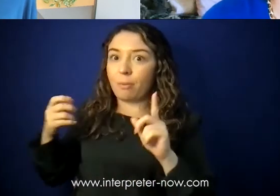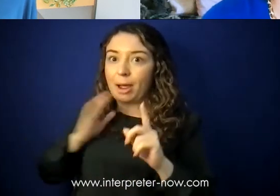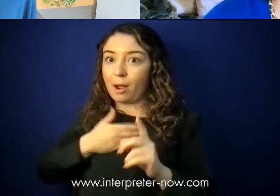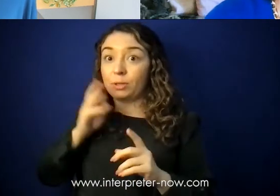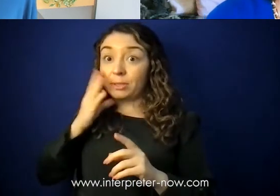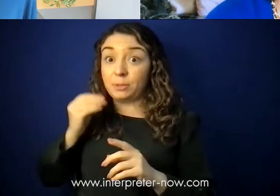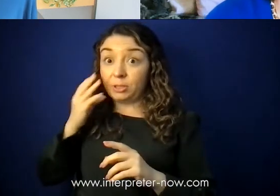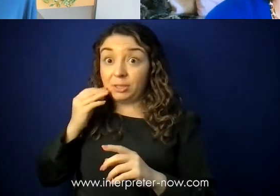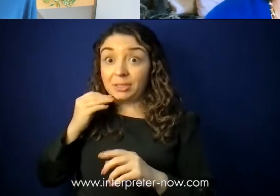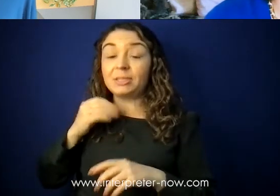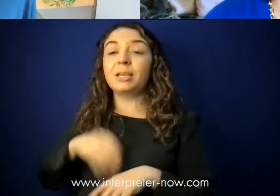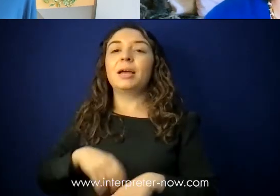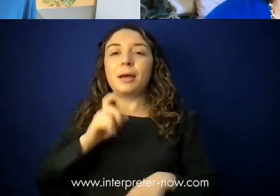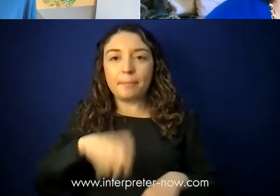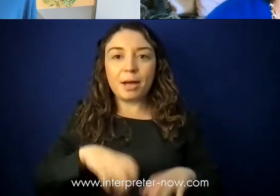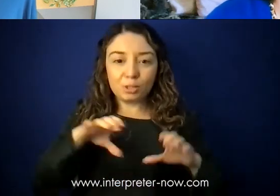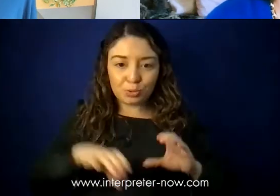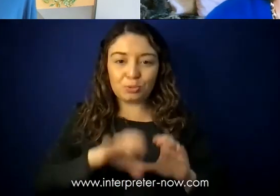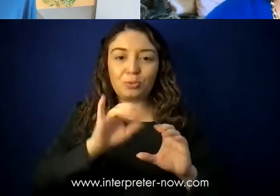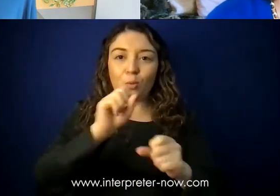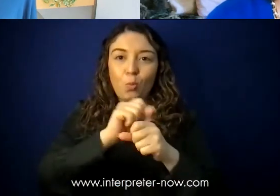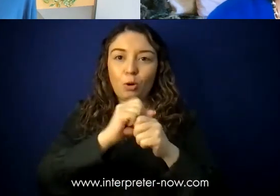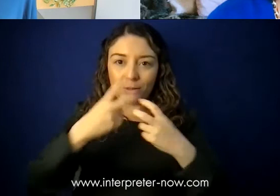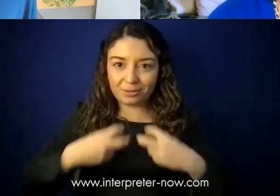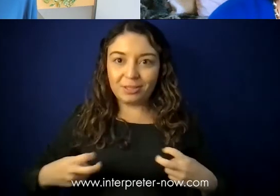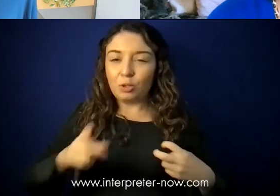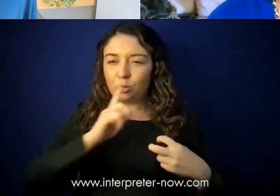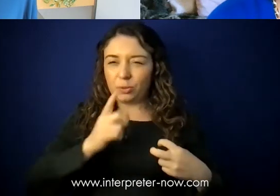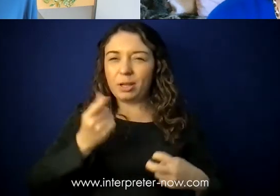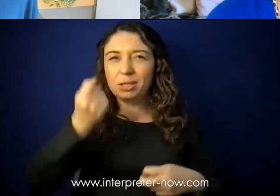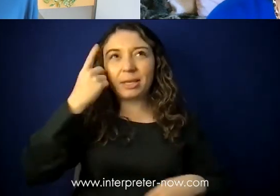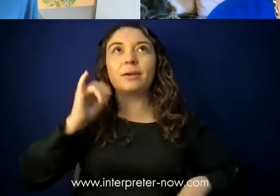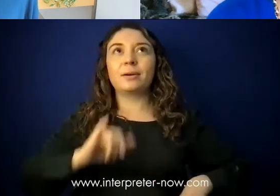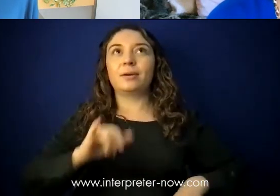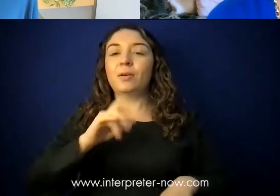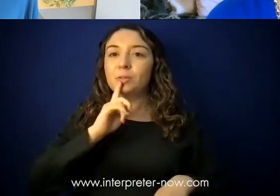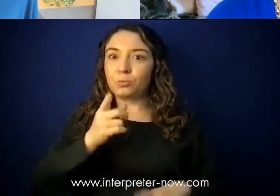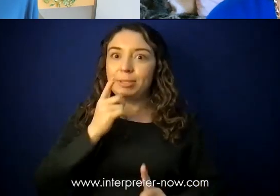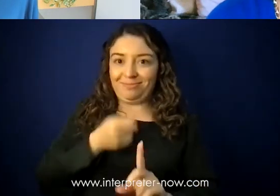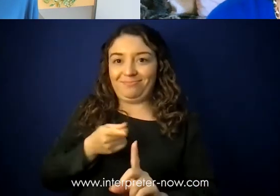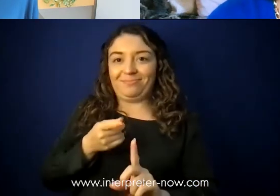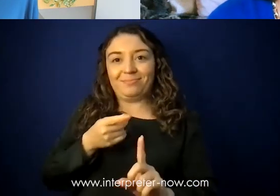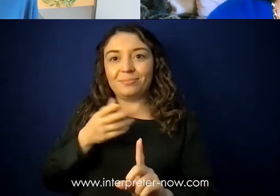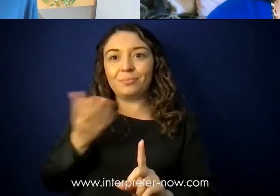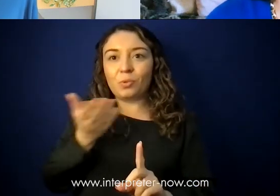understand that and unravel that is really at the heart of all things that will heal